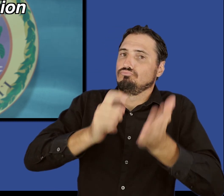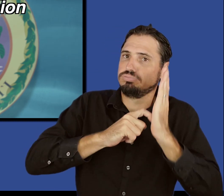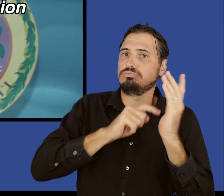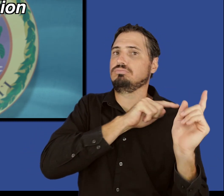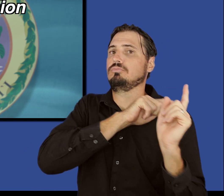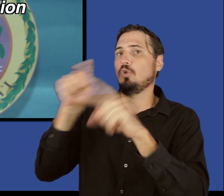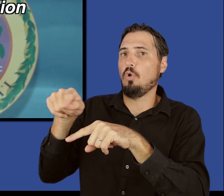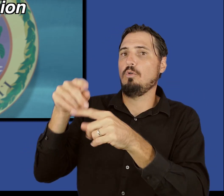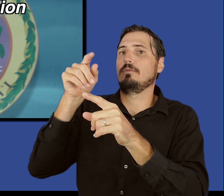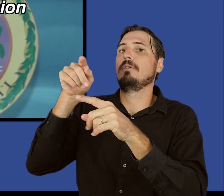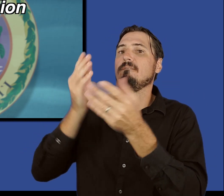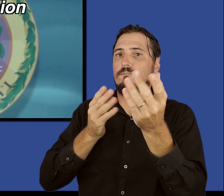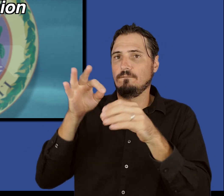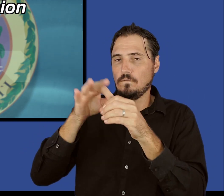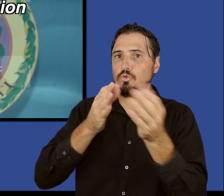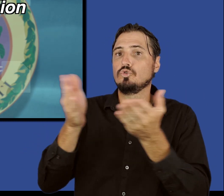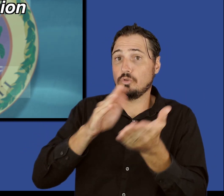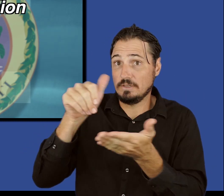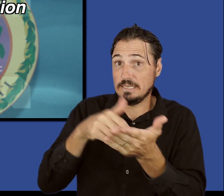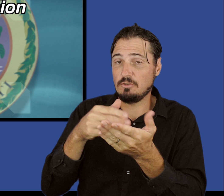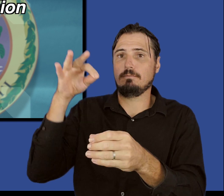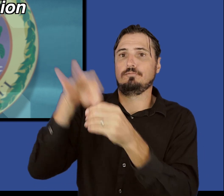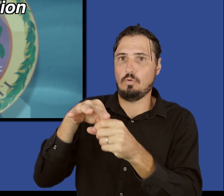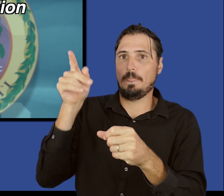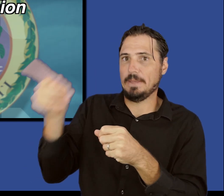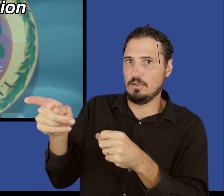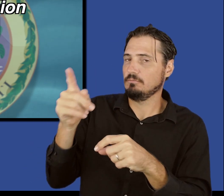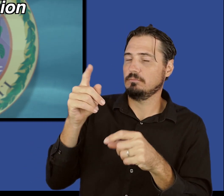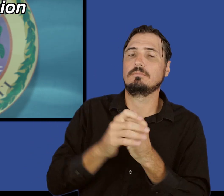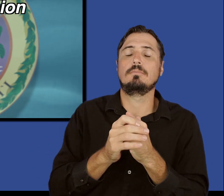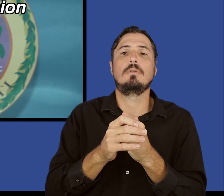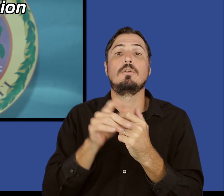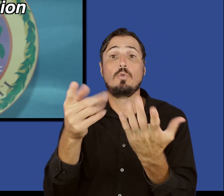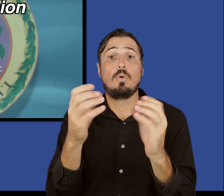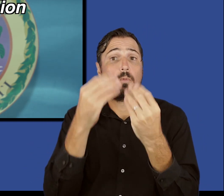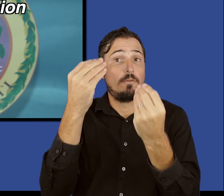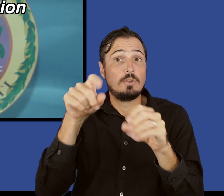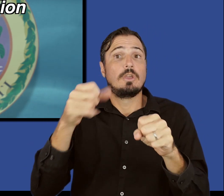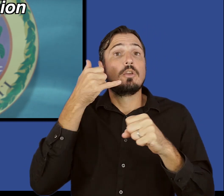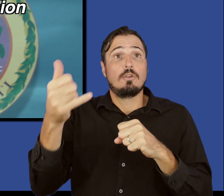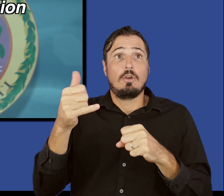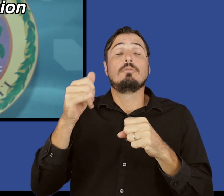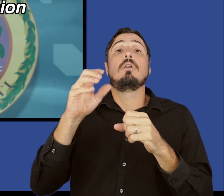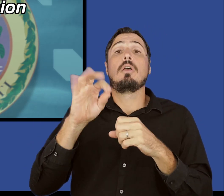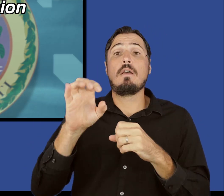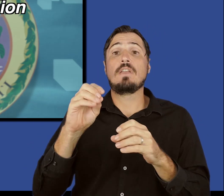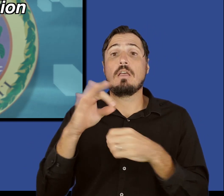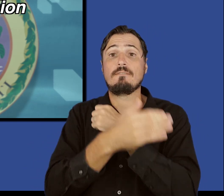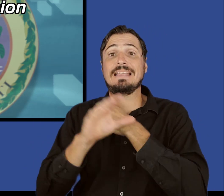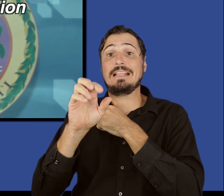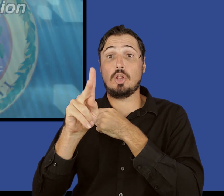For additional information, please contact the Office of the County Clerk, Elections Division at 241-4800